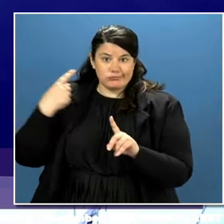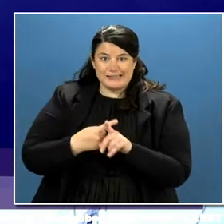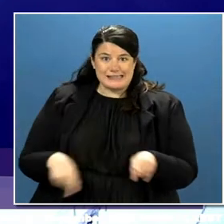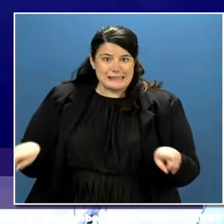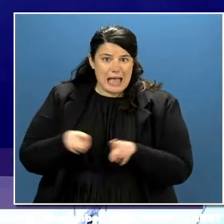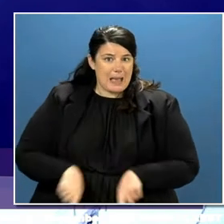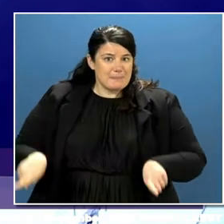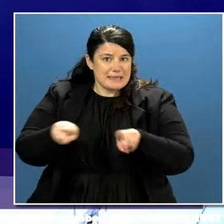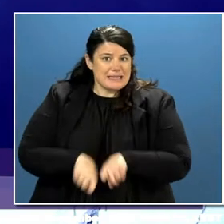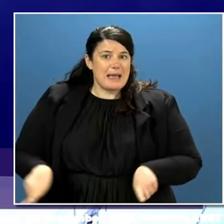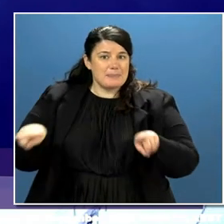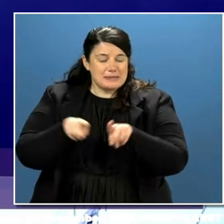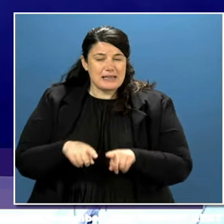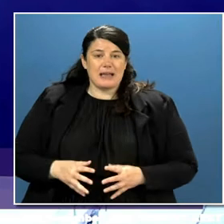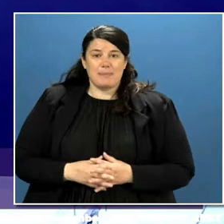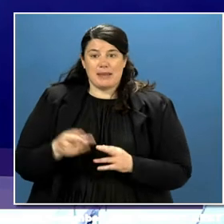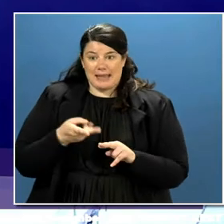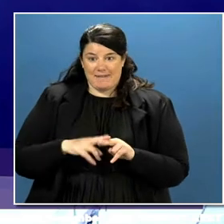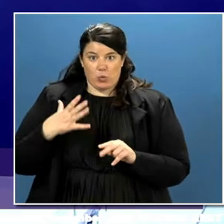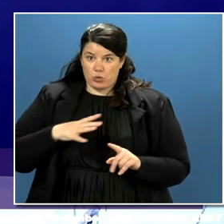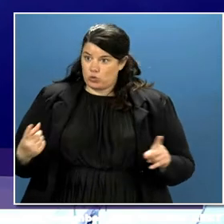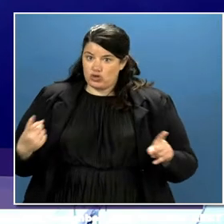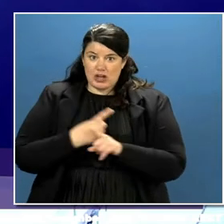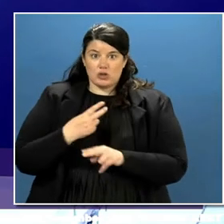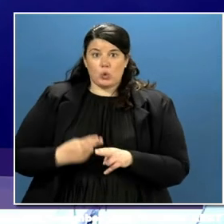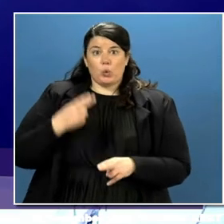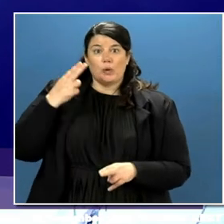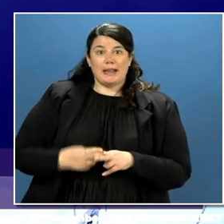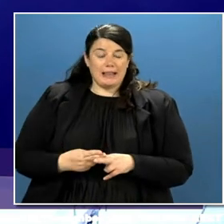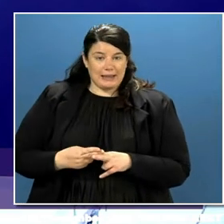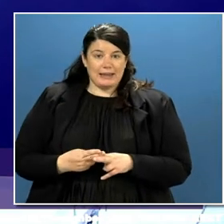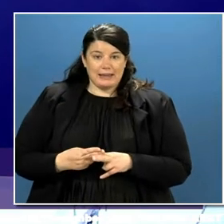If we were to make progress quickly on this, what are among the 30-odd